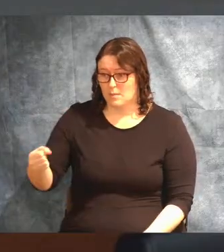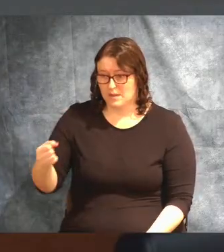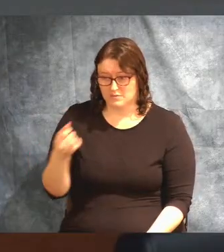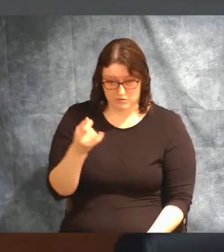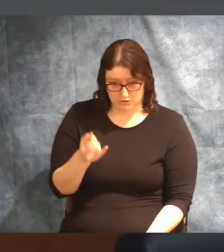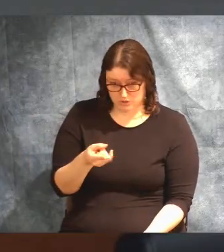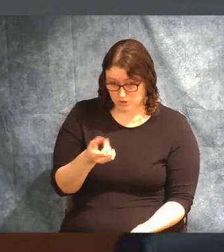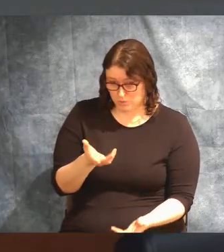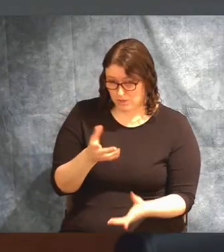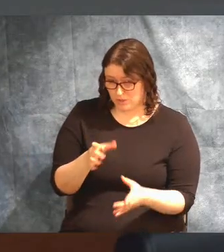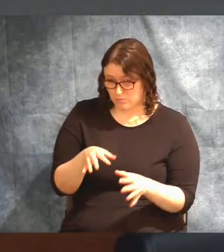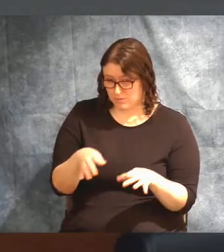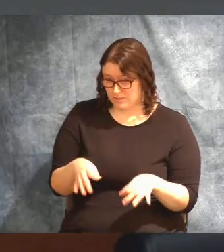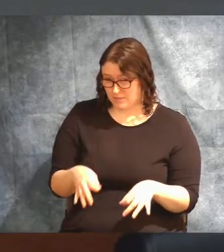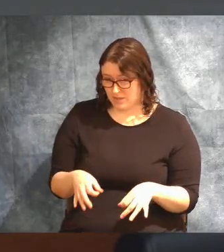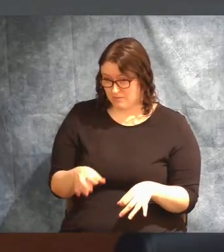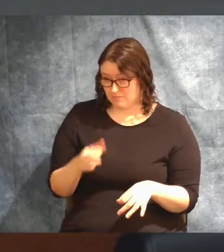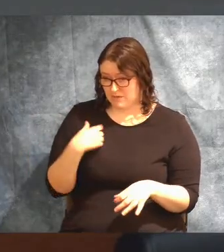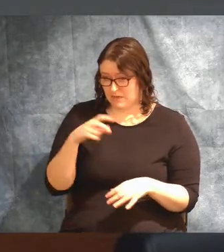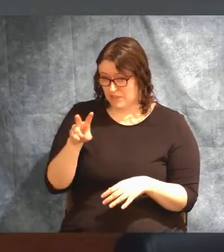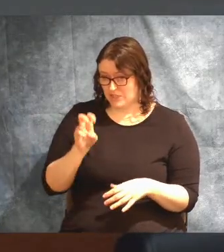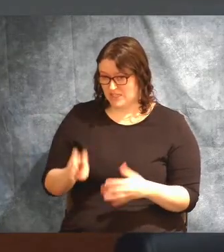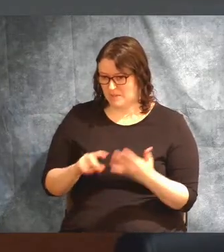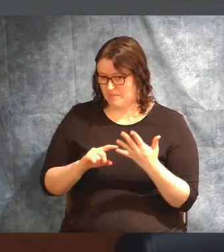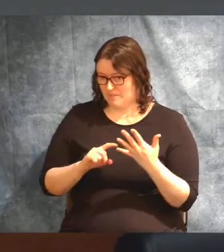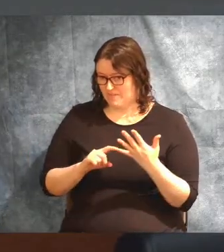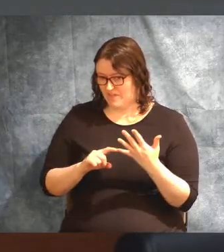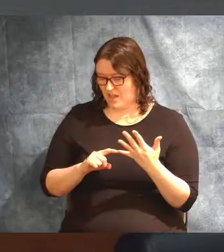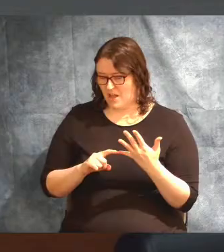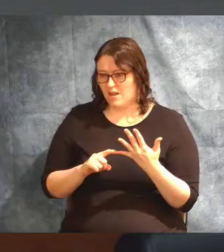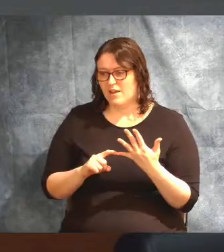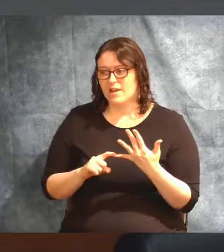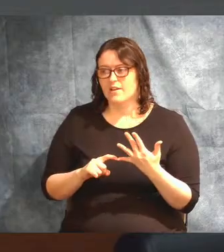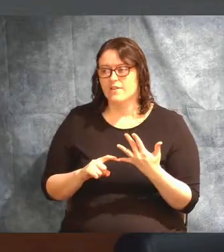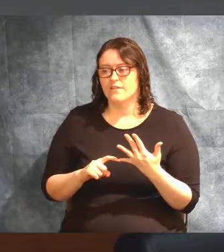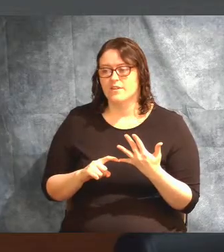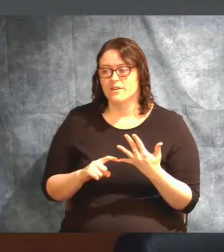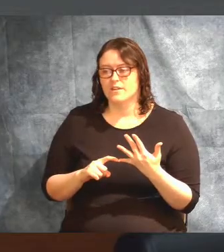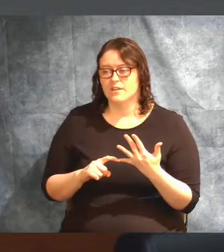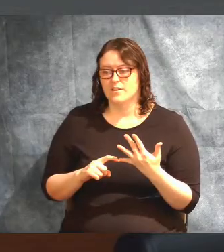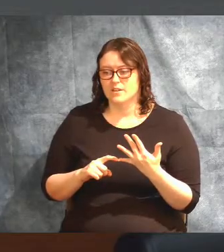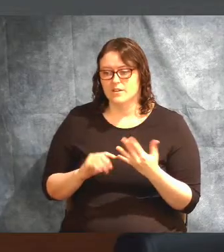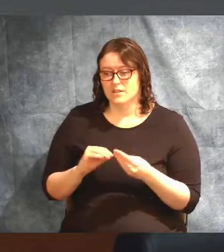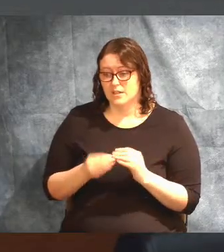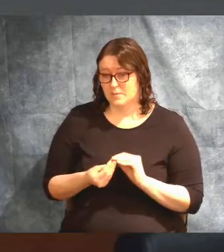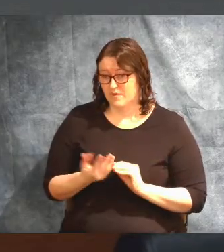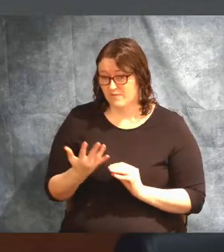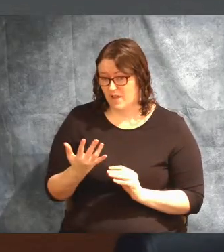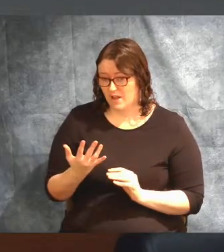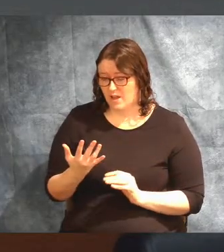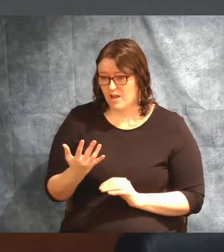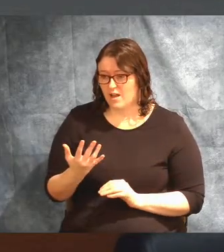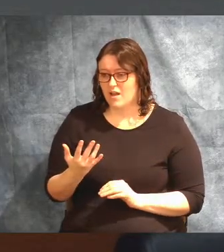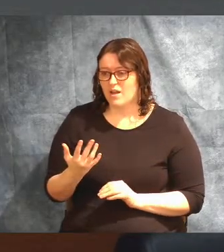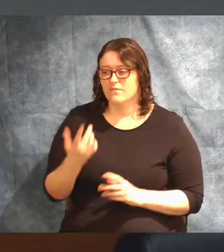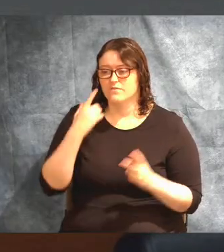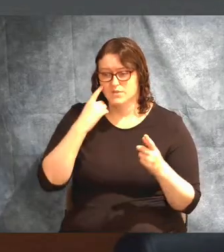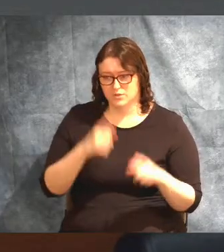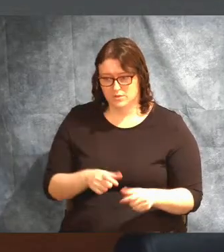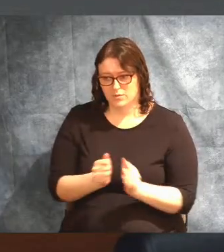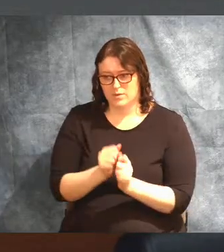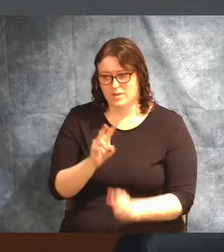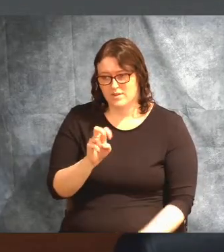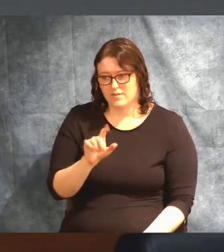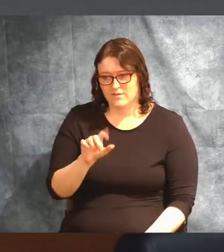that one. I'll skip to number five. item I believe number five is an agreement with Velicor Services